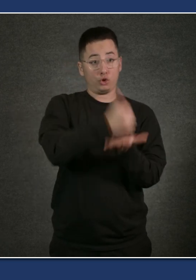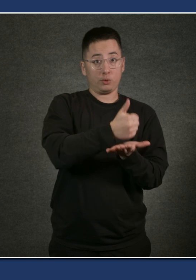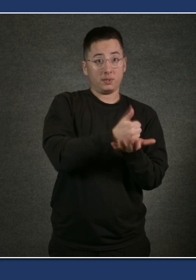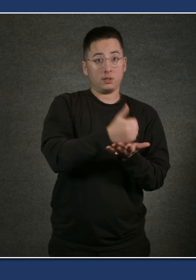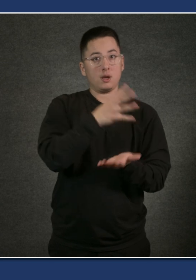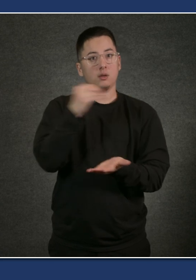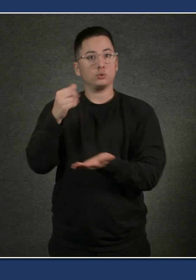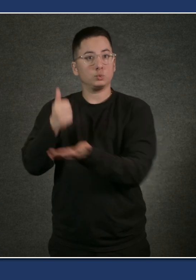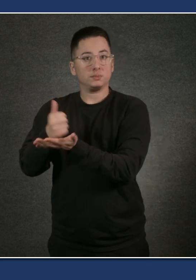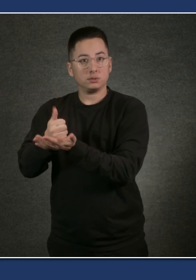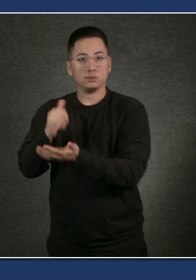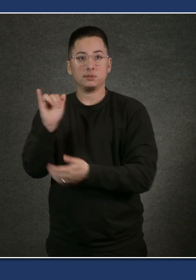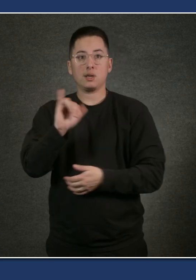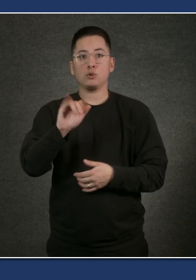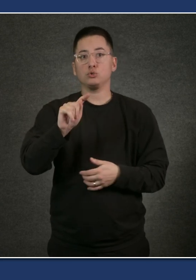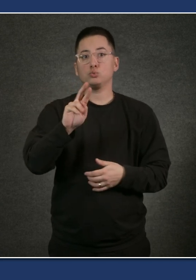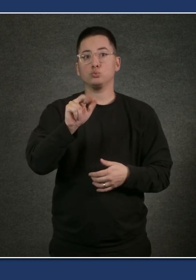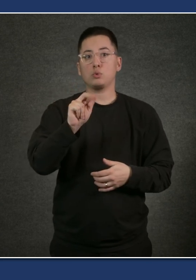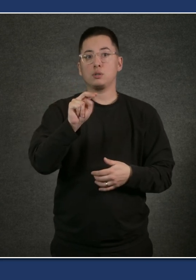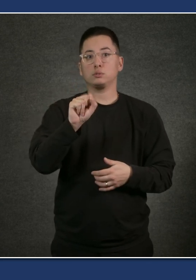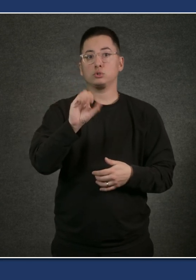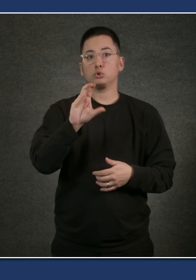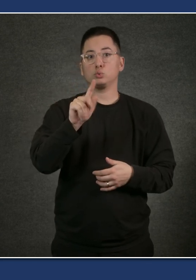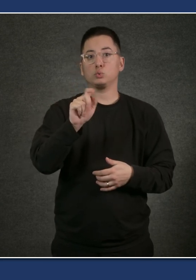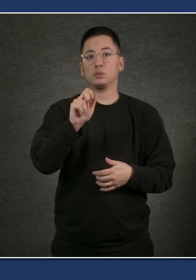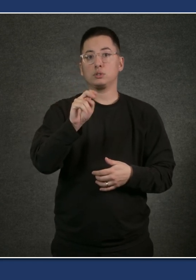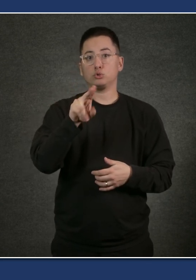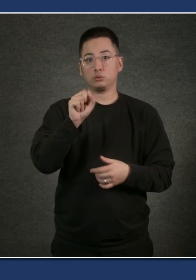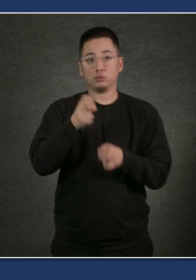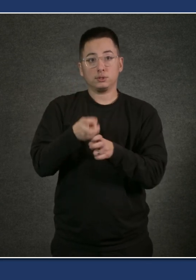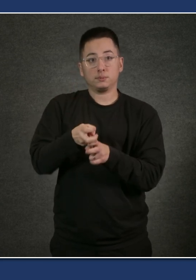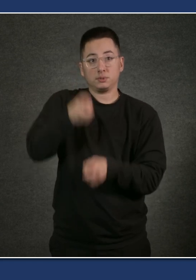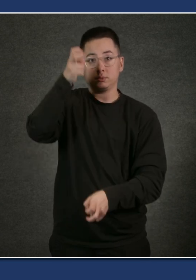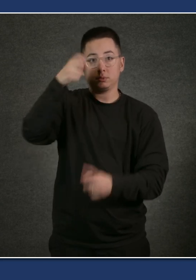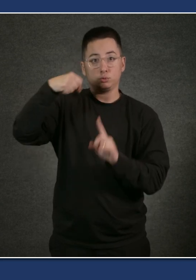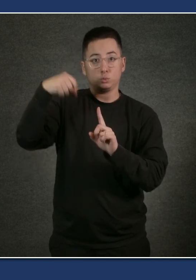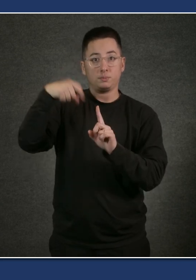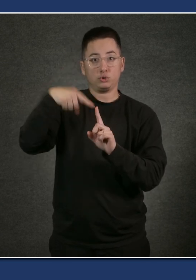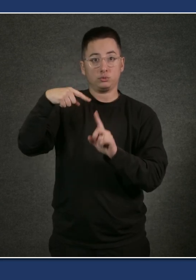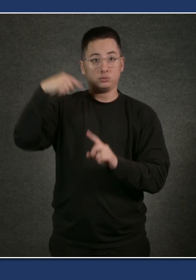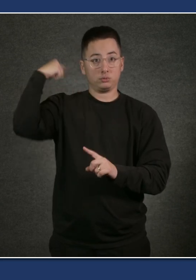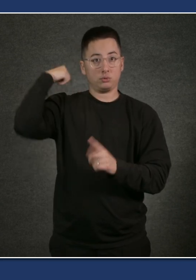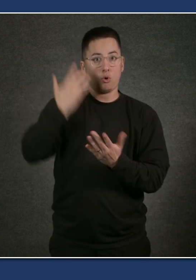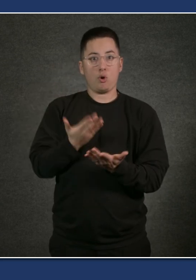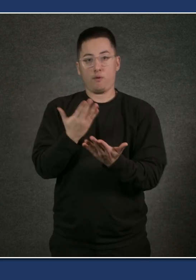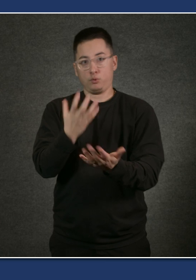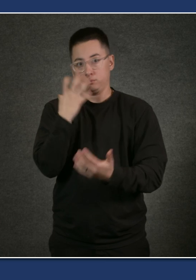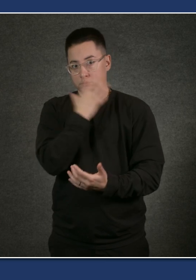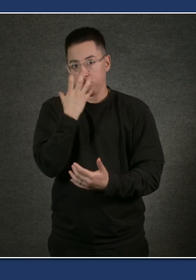stimulation, offer promising functional benefits for individuals living with spinal cord injuries.